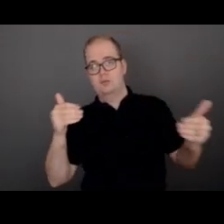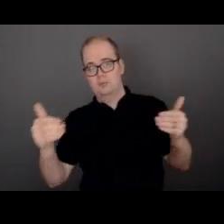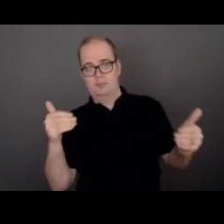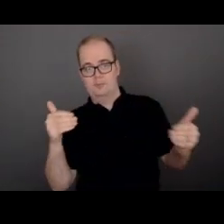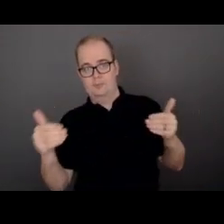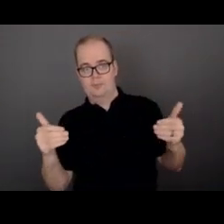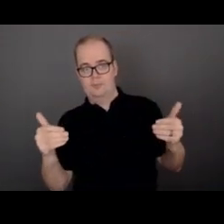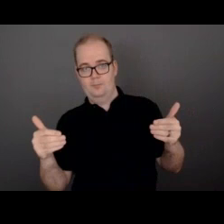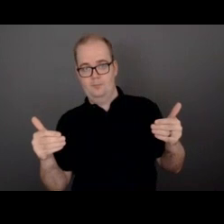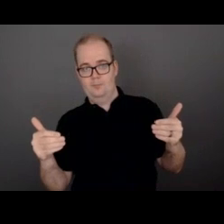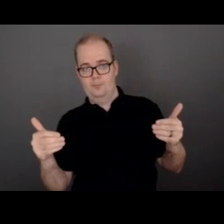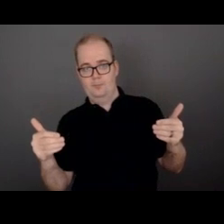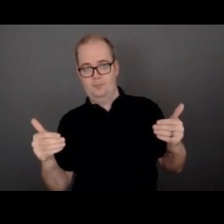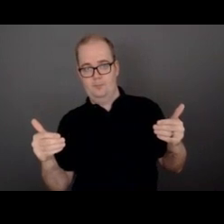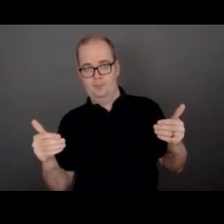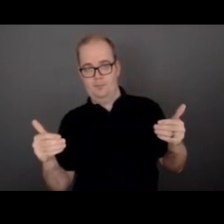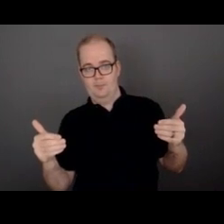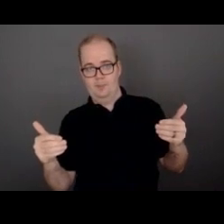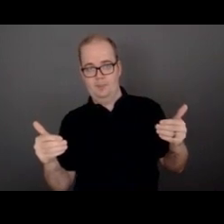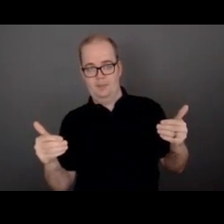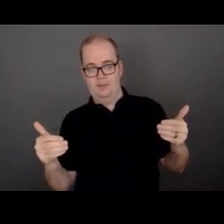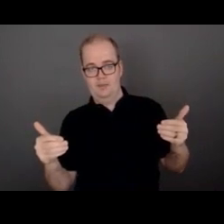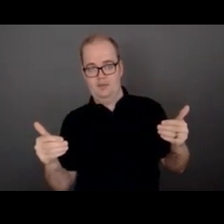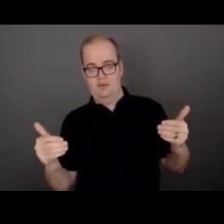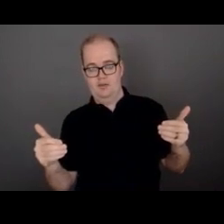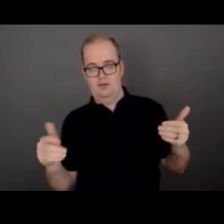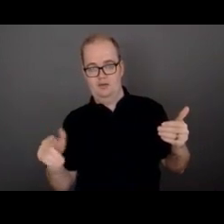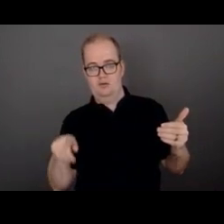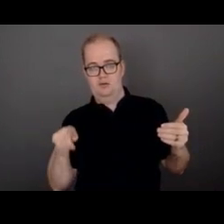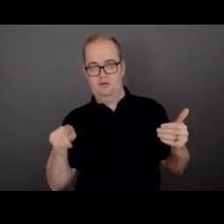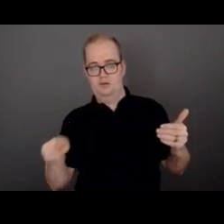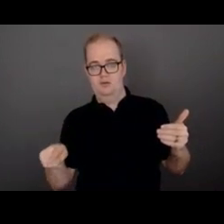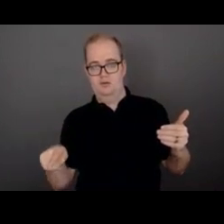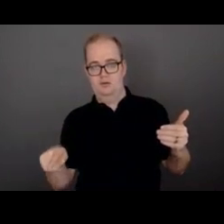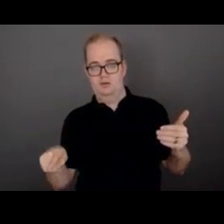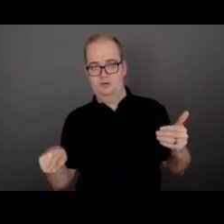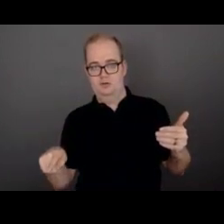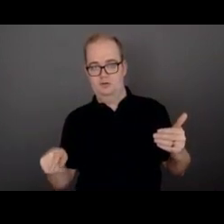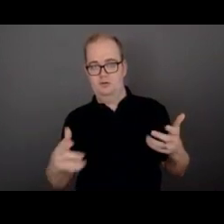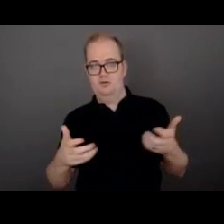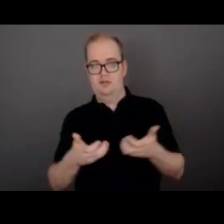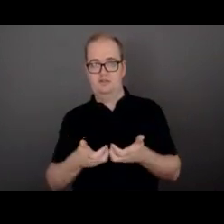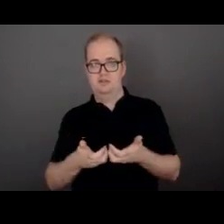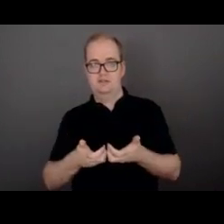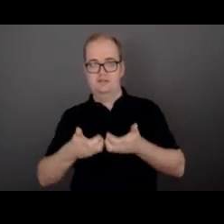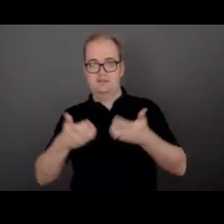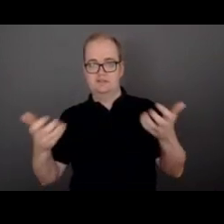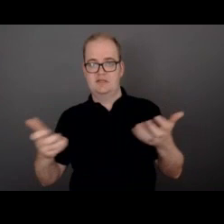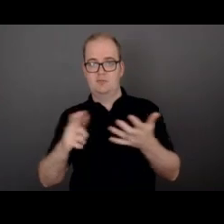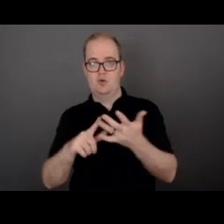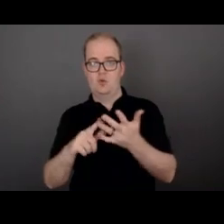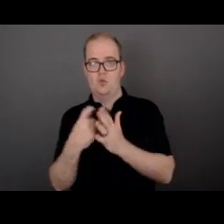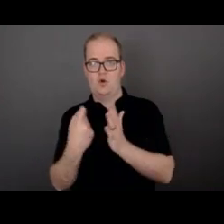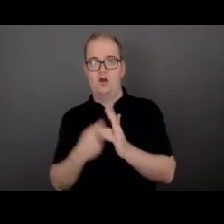network, the difference between that and a separate order for someone who is outside of the family.